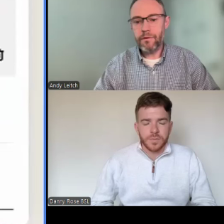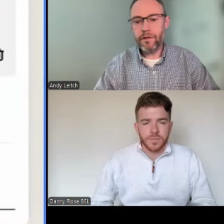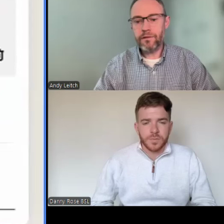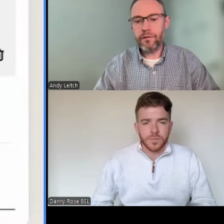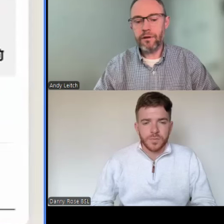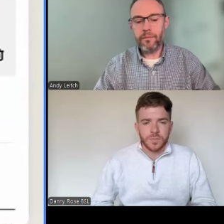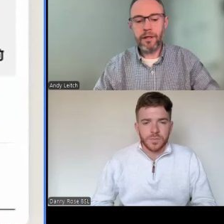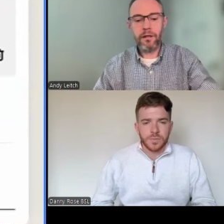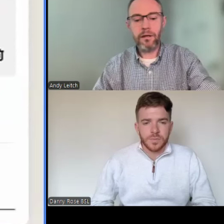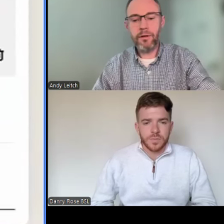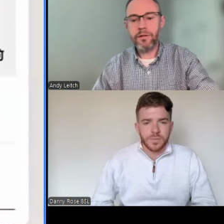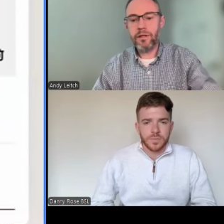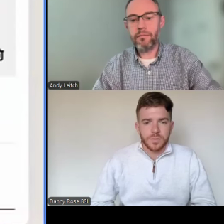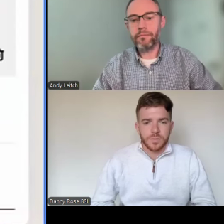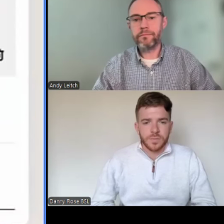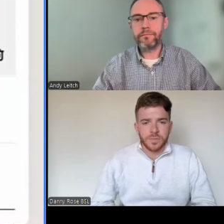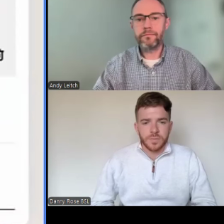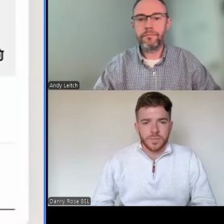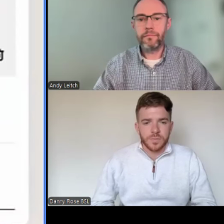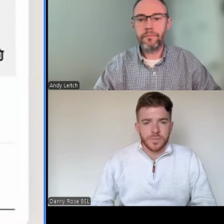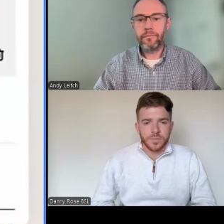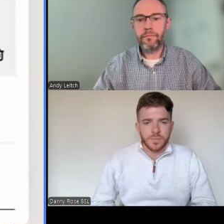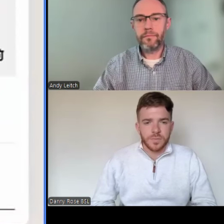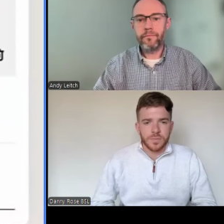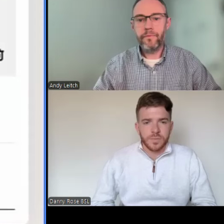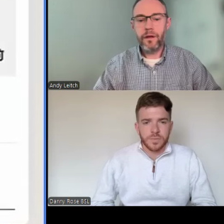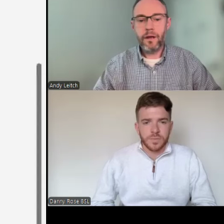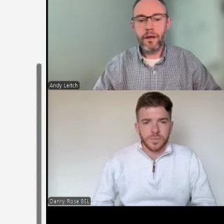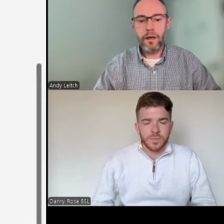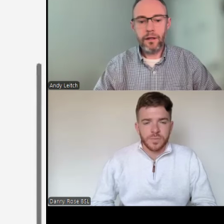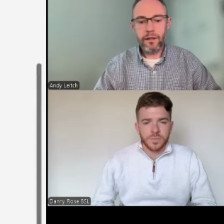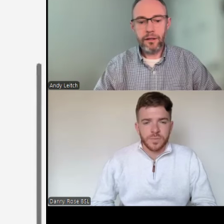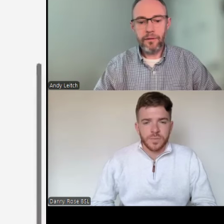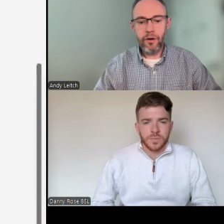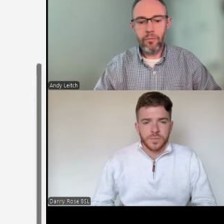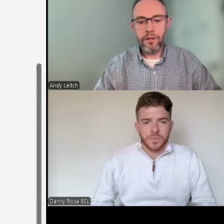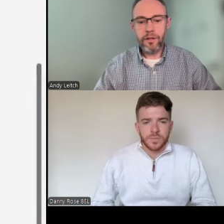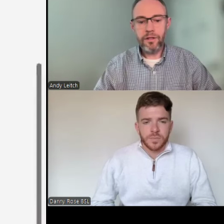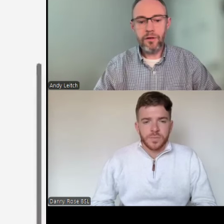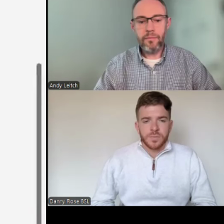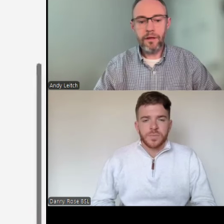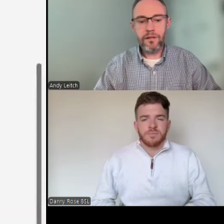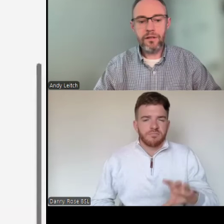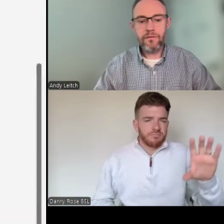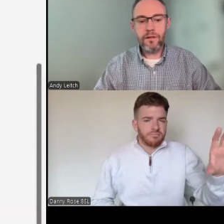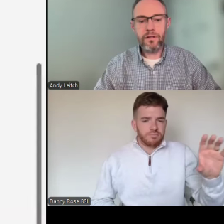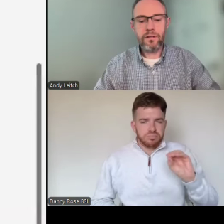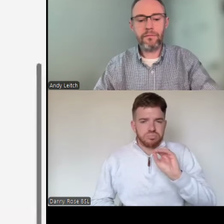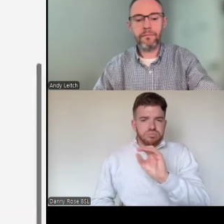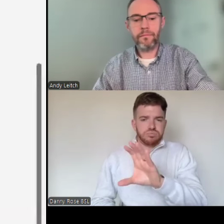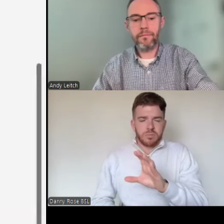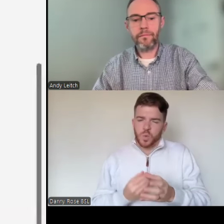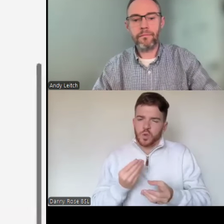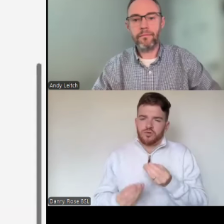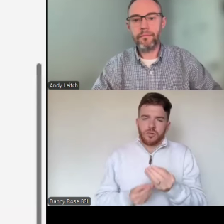Advanced is going to be in the community. Add a little bit of copy to describe that service.